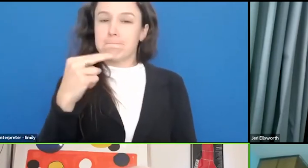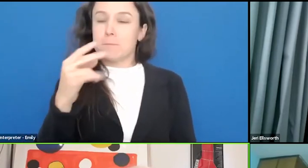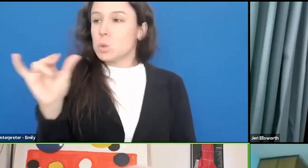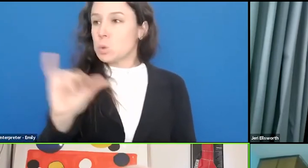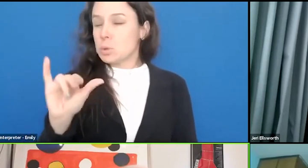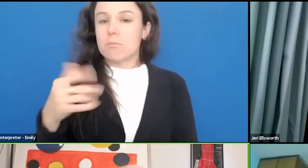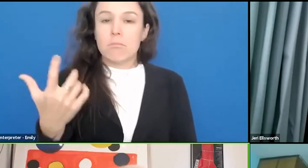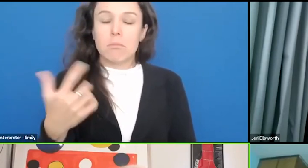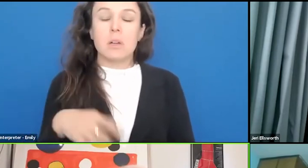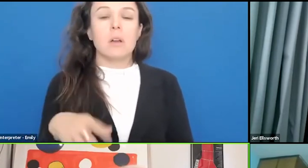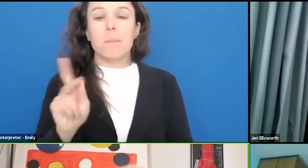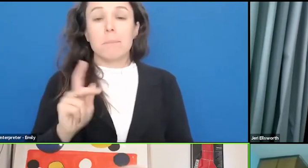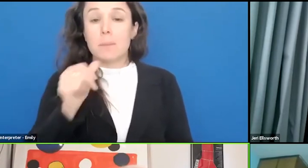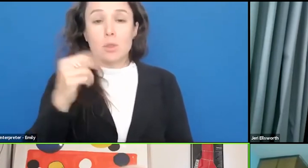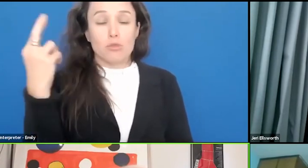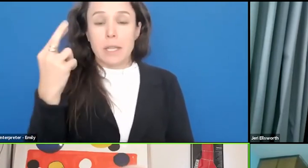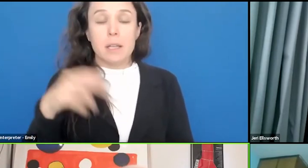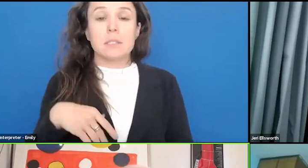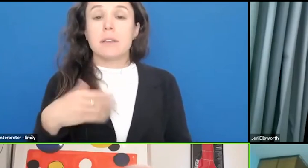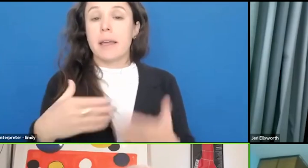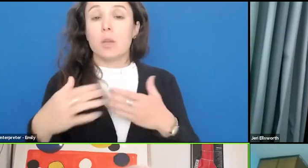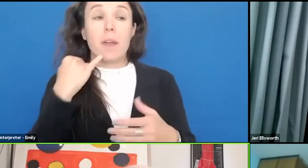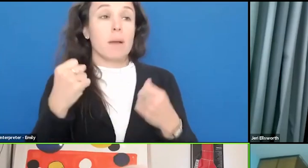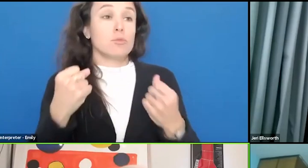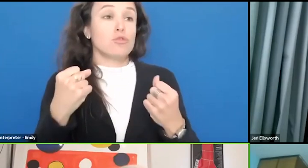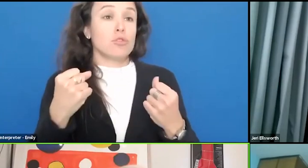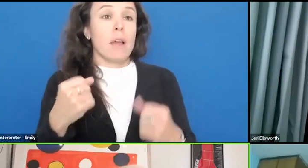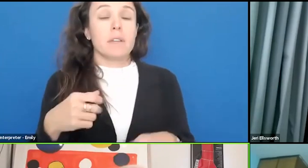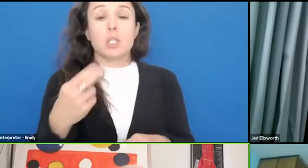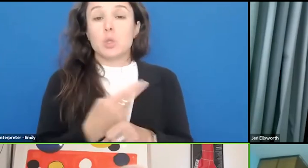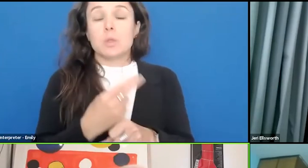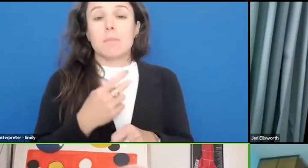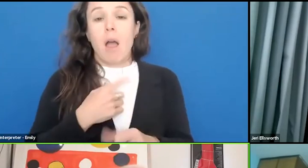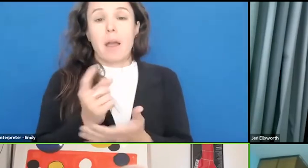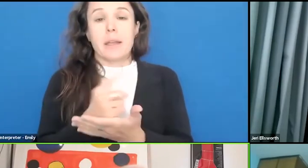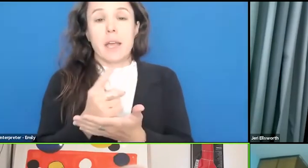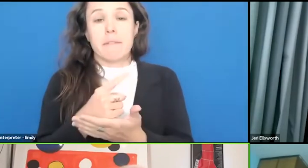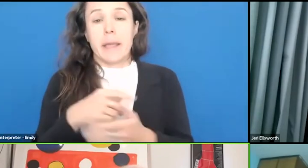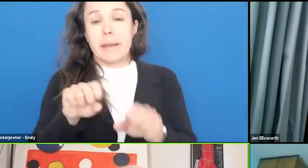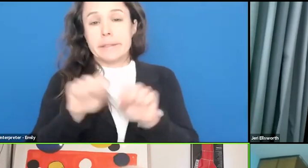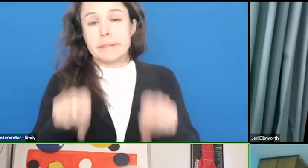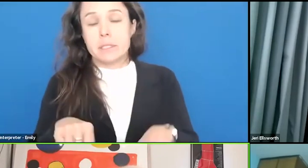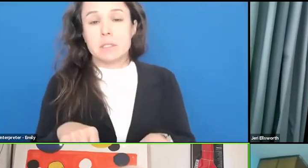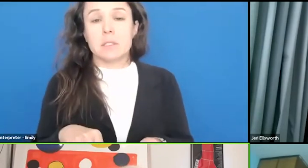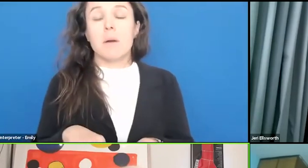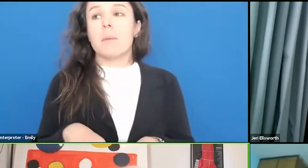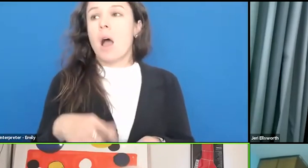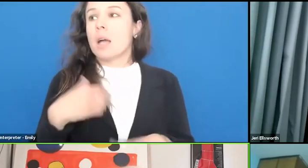car using my GPS navigator system, GNSS Navigator, and I am in desperate need of a cheeseburger,